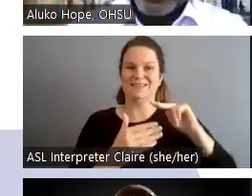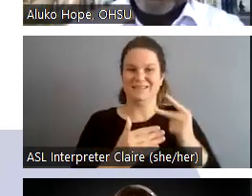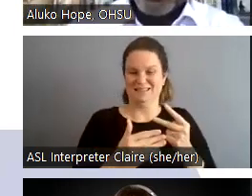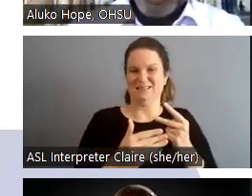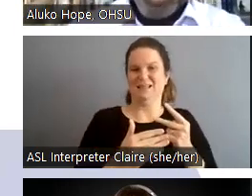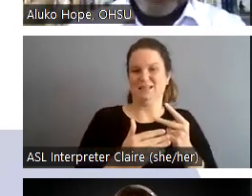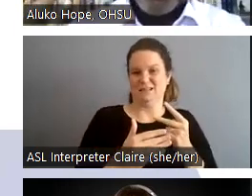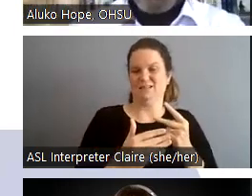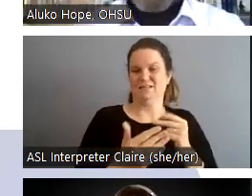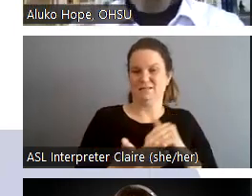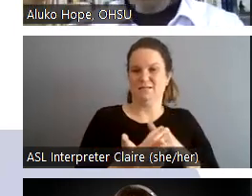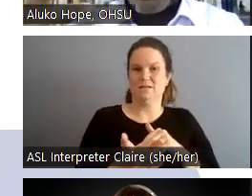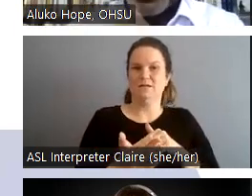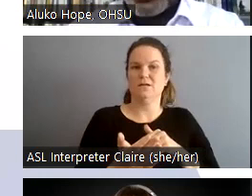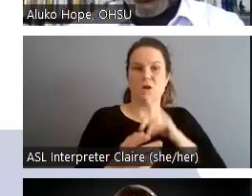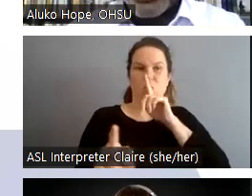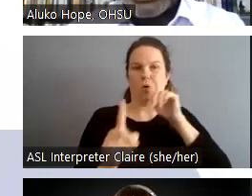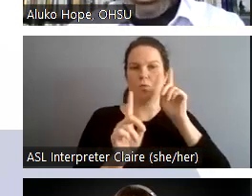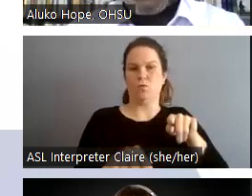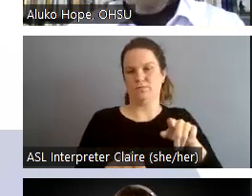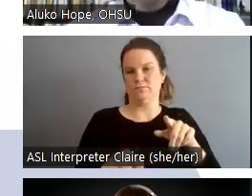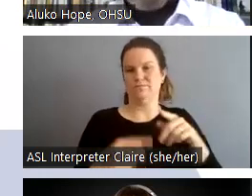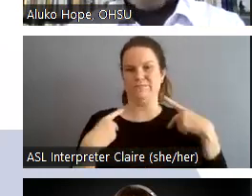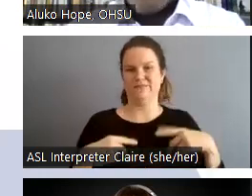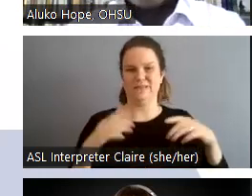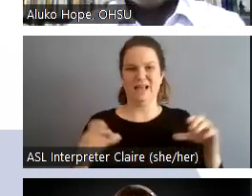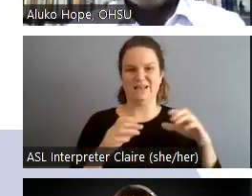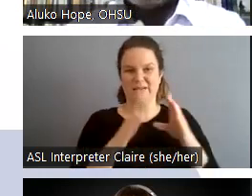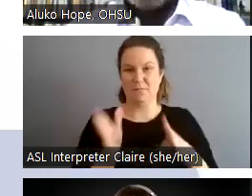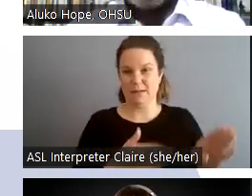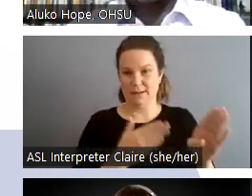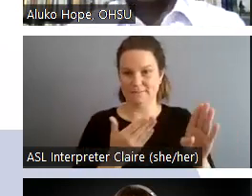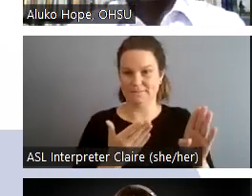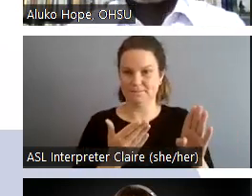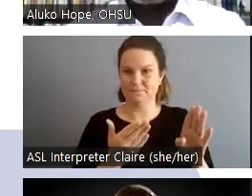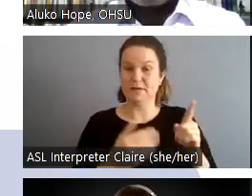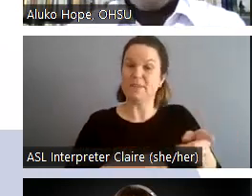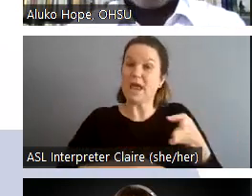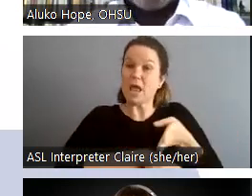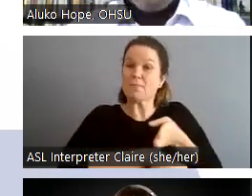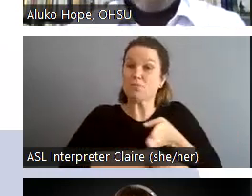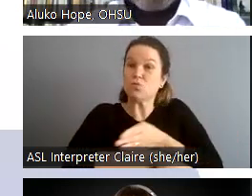physical activity plan might be because that patient, like we had said, had improved to the point where the